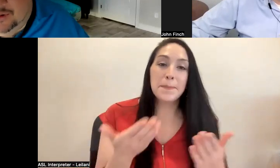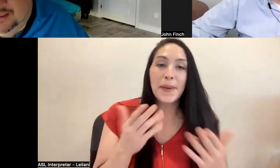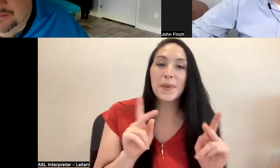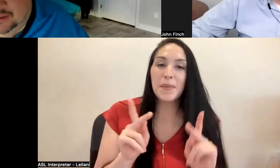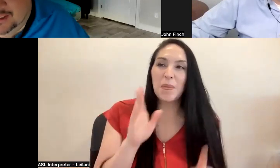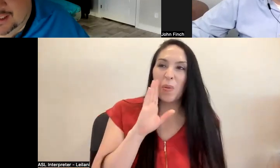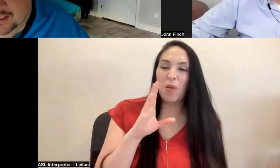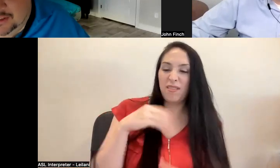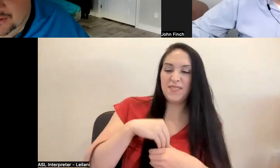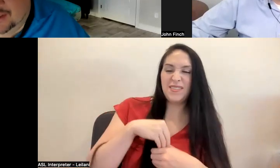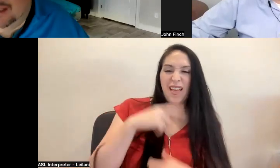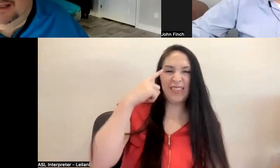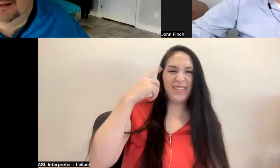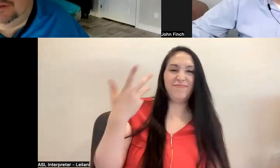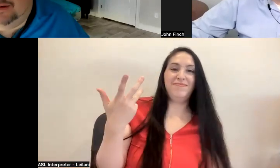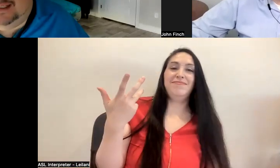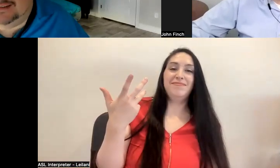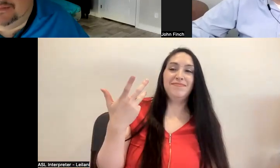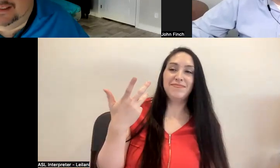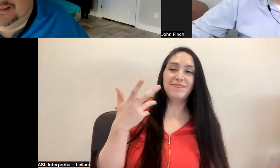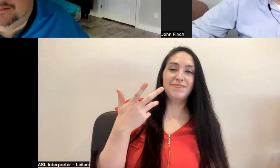way of looking at it. 11:29:18 You know. You know I've had somebody